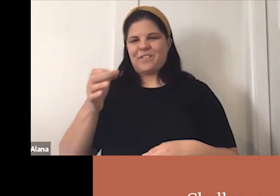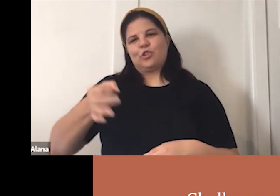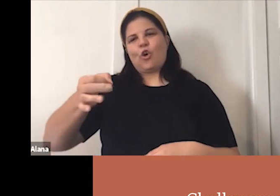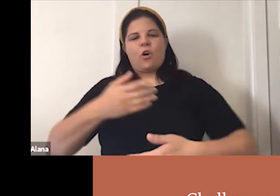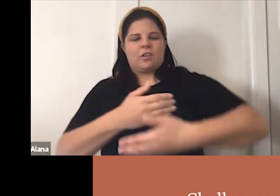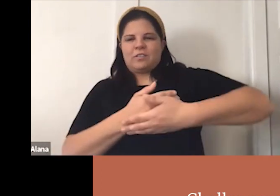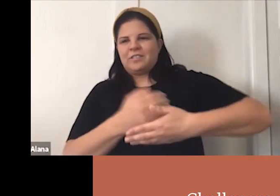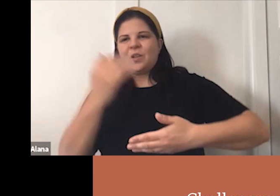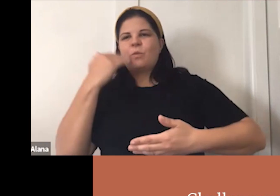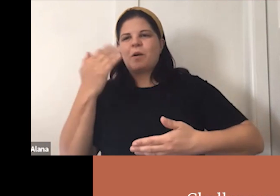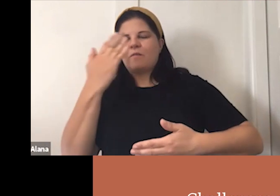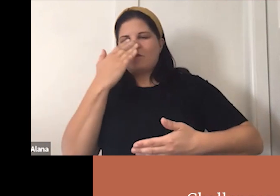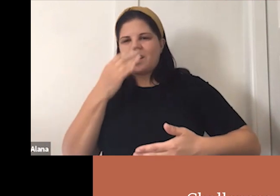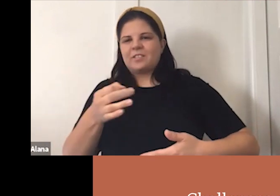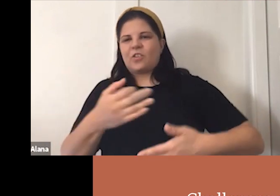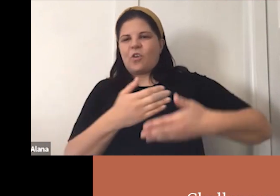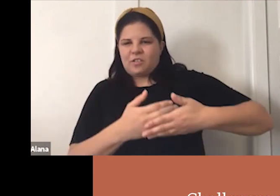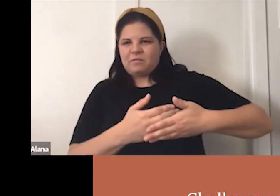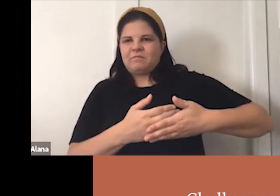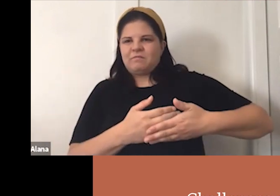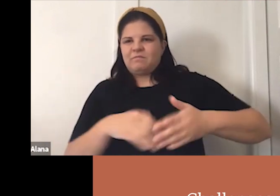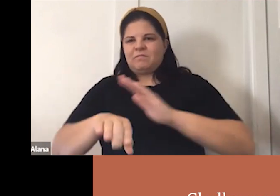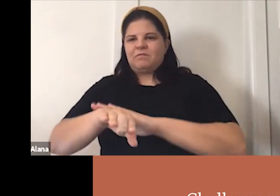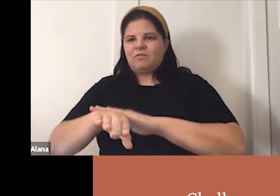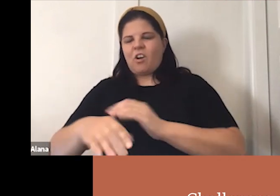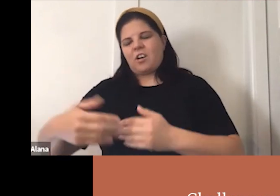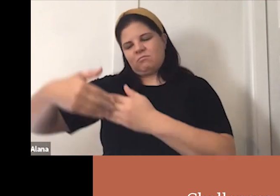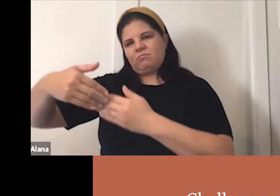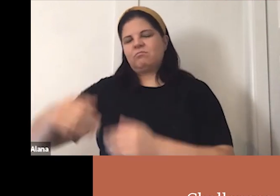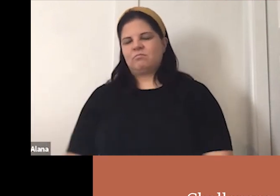woman standing in the front right of the shot.